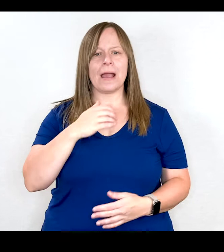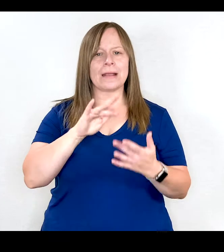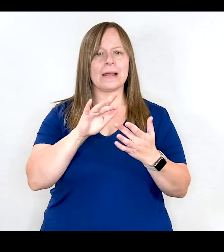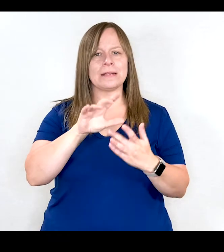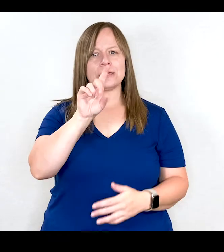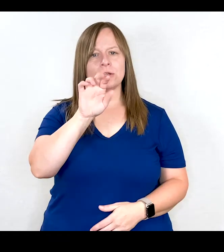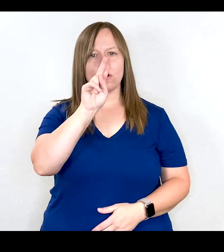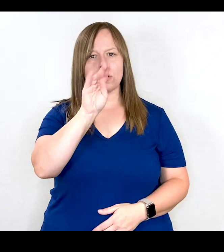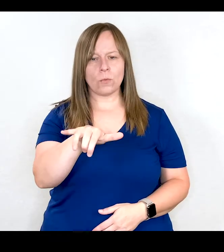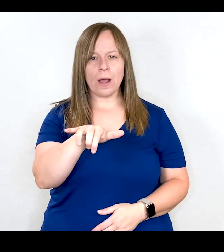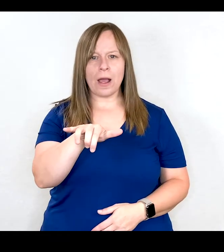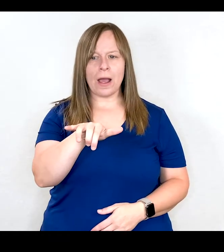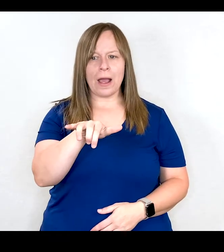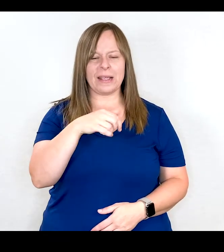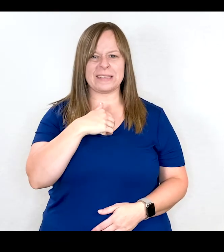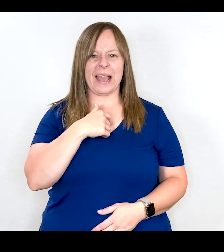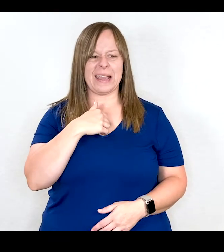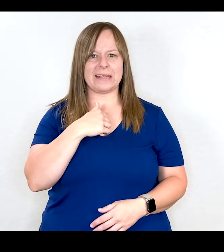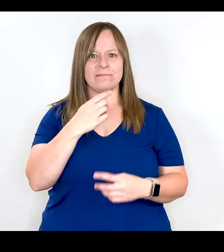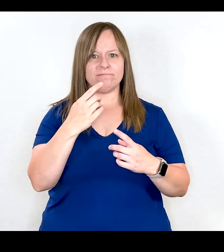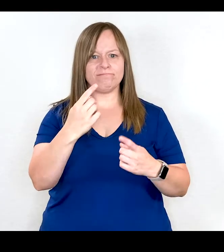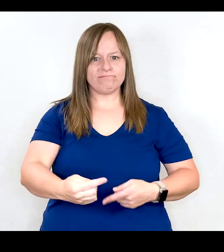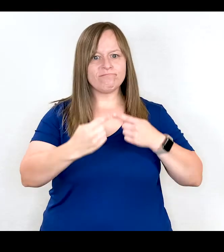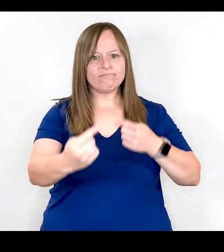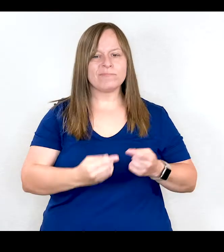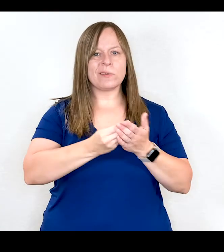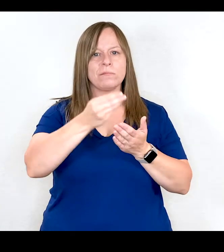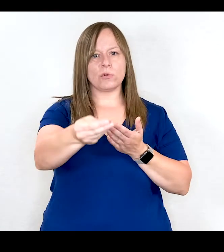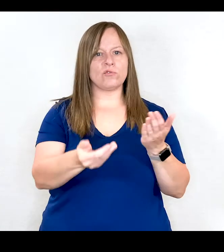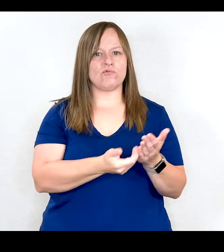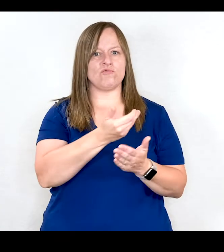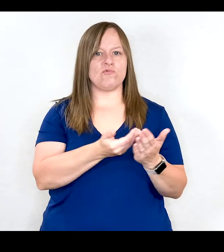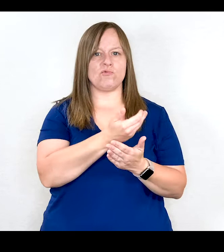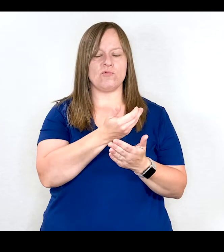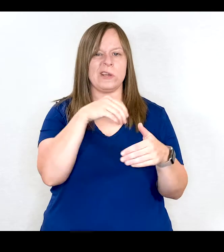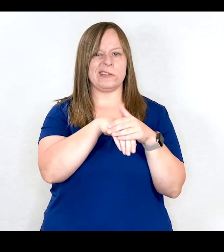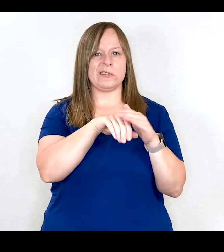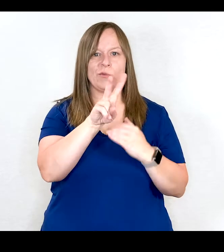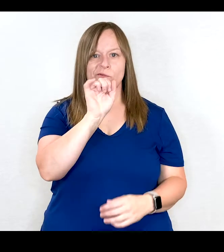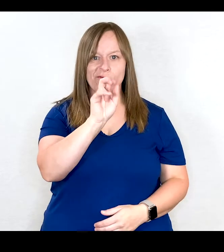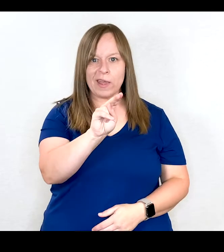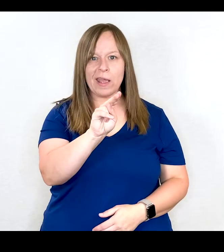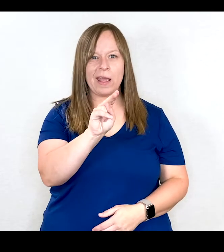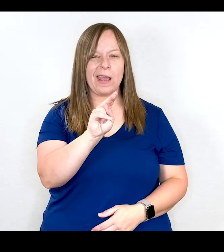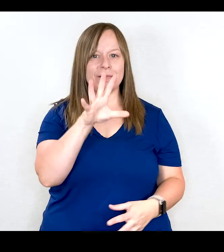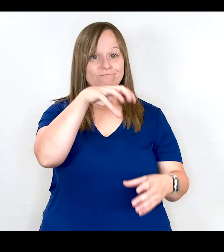I contacted DRNY because I was having difficulty with the purchase of a new accessible van